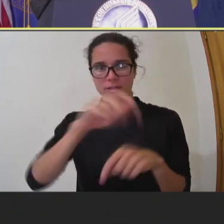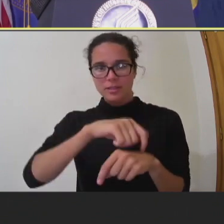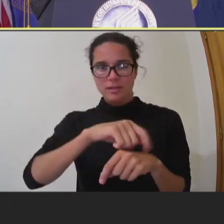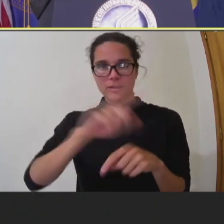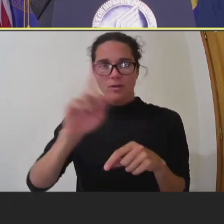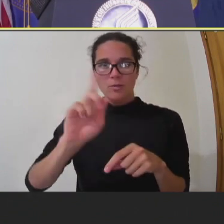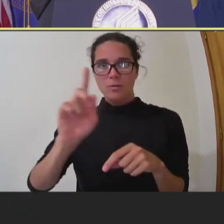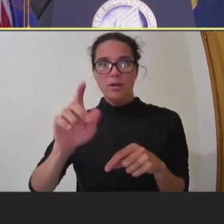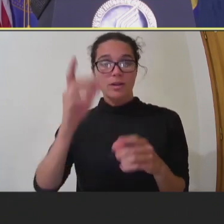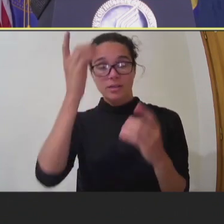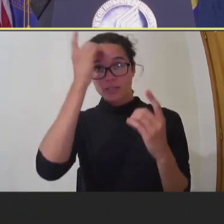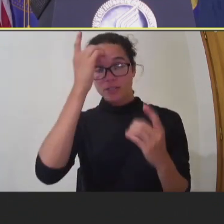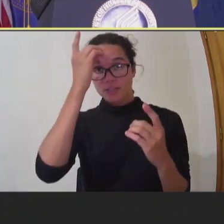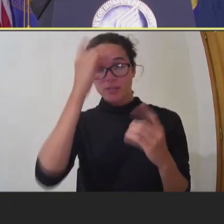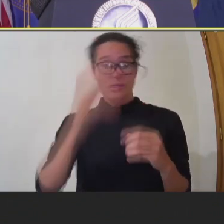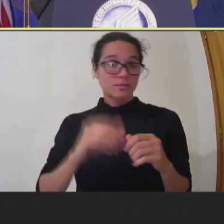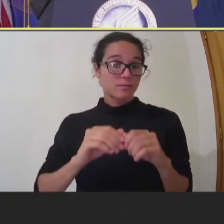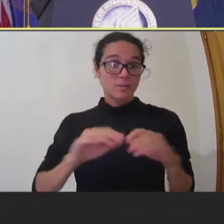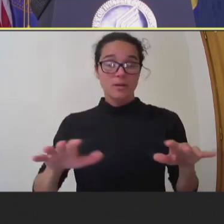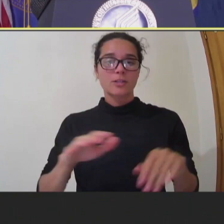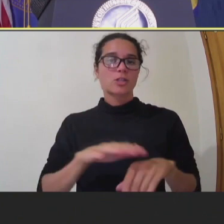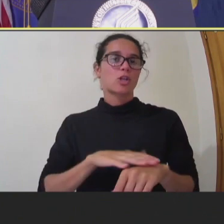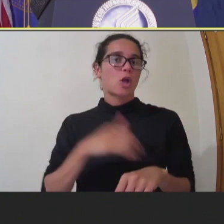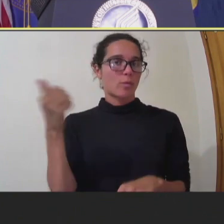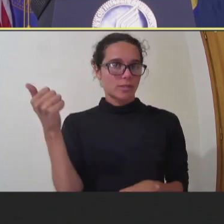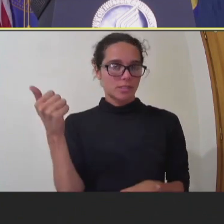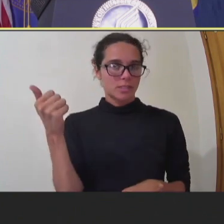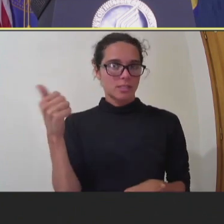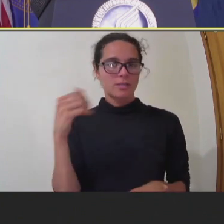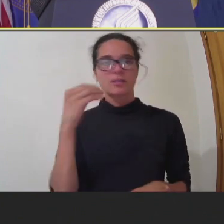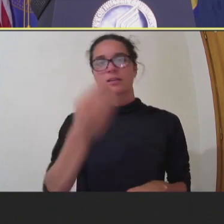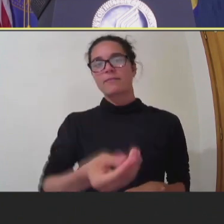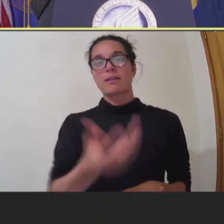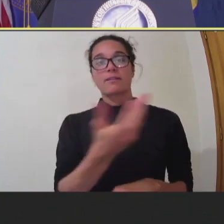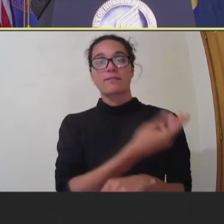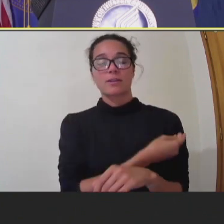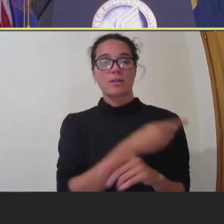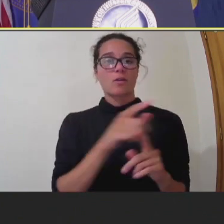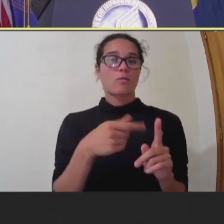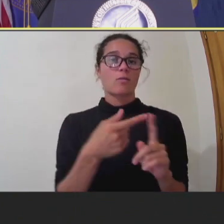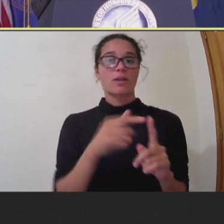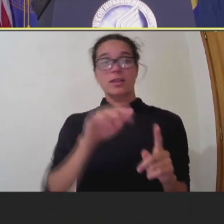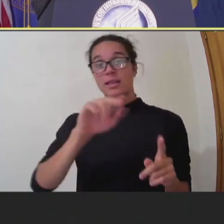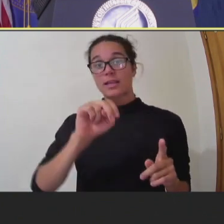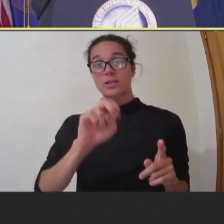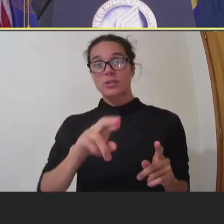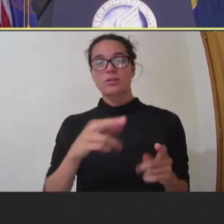so giving patients a vaccine once they've had a complete treatment and have no evidence